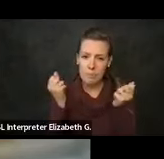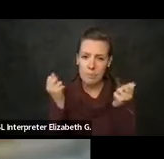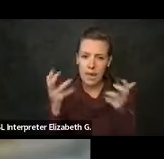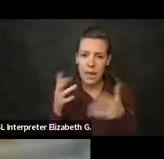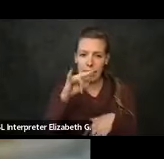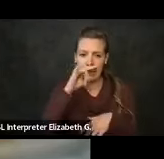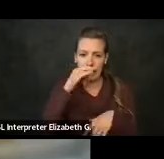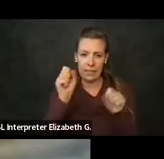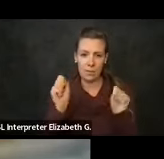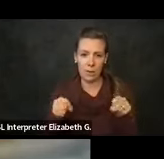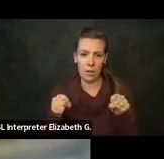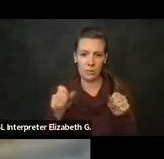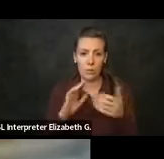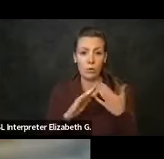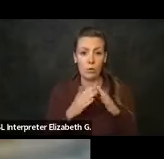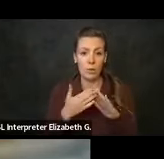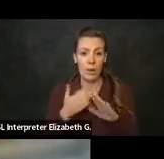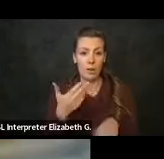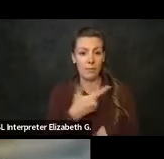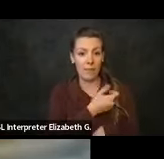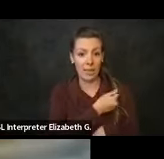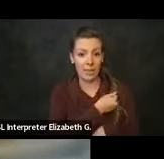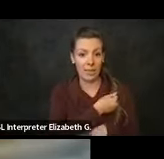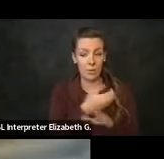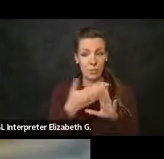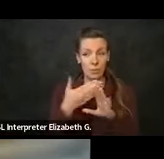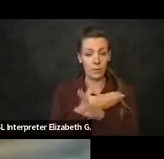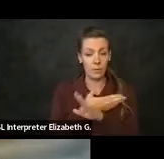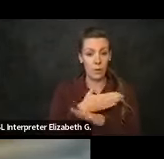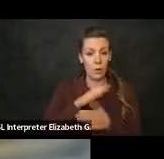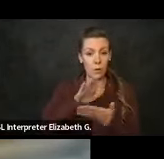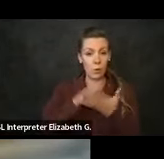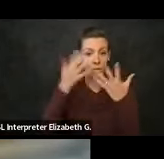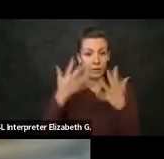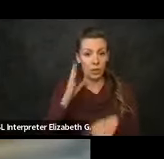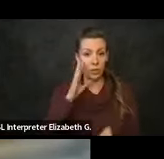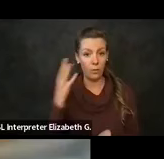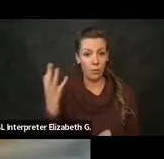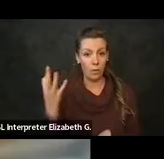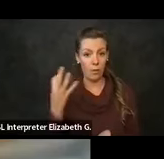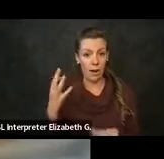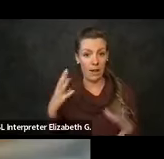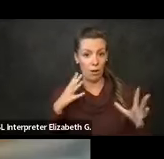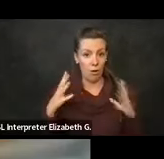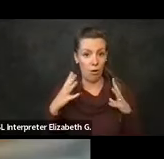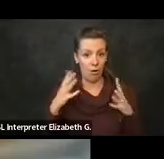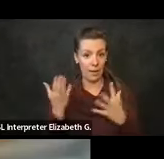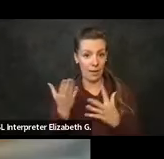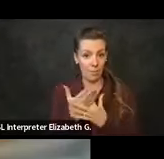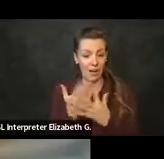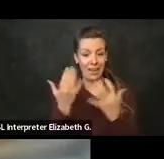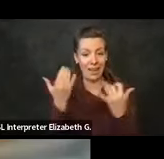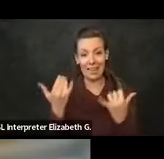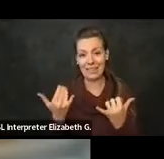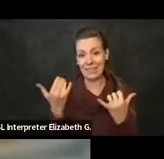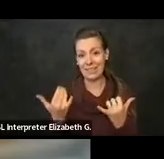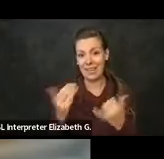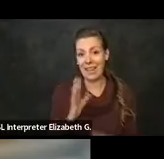possible prior to school getting out on Friday for the holiday break. As of today, our 15 to five to eleven year